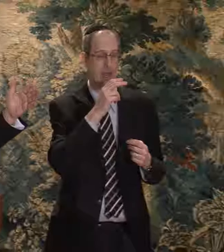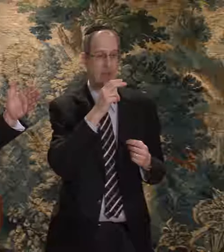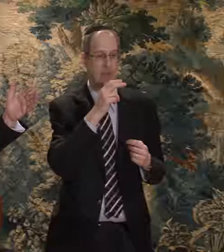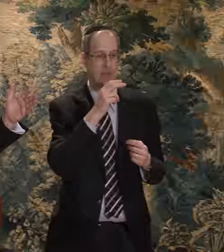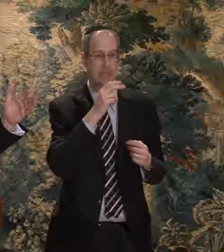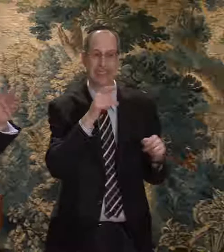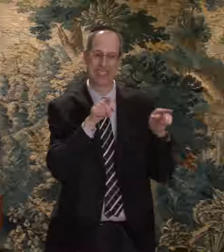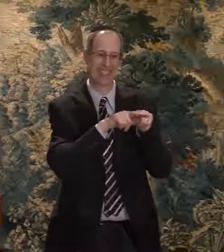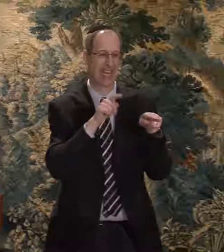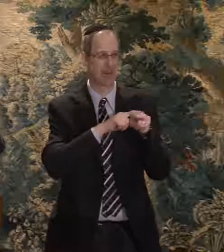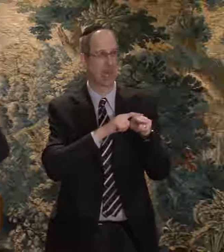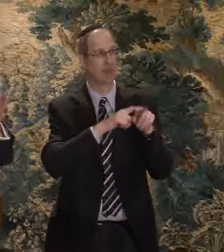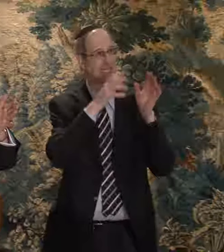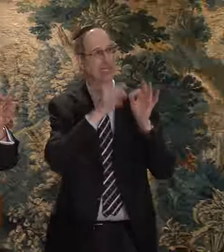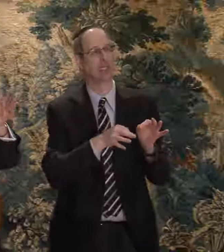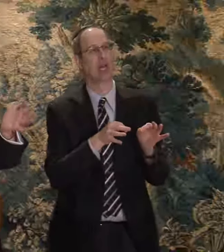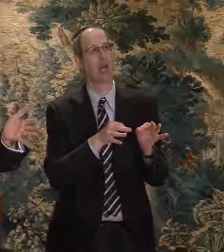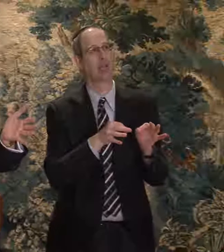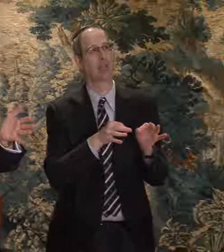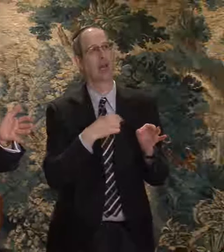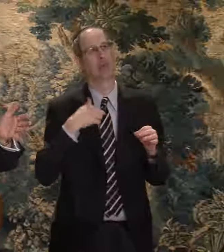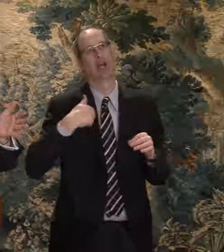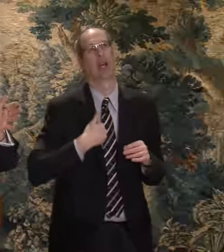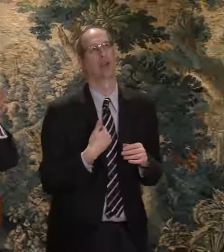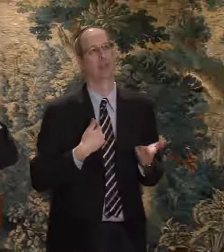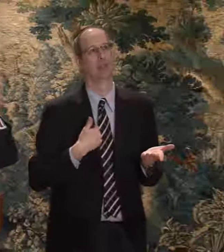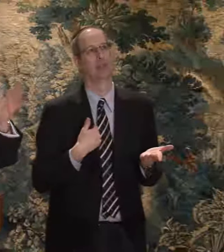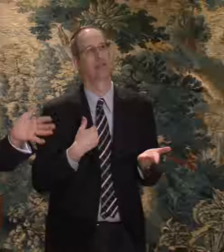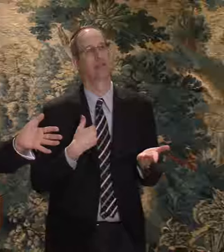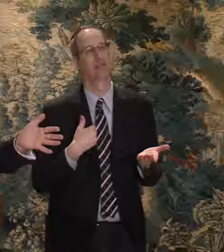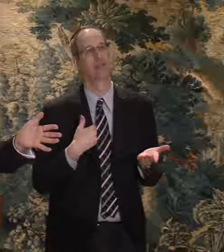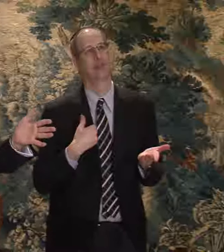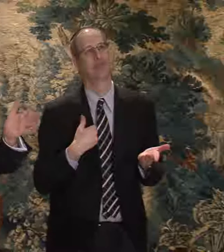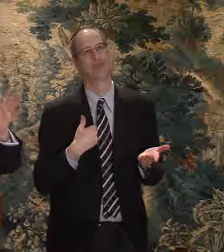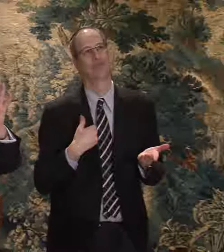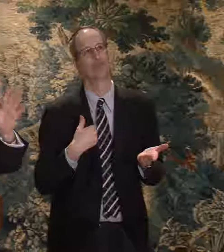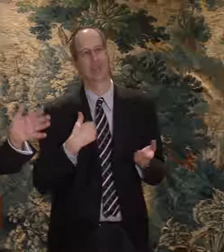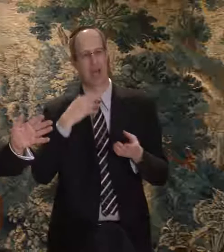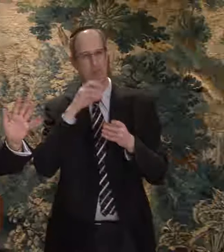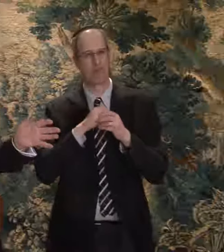he decides you know what I'm tired I'm too involved with other things I let